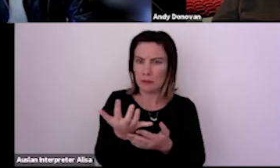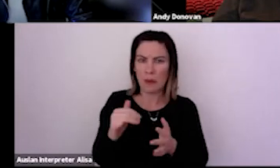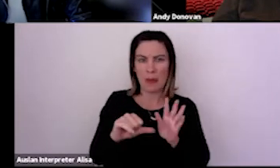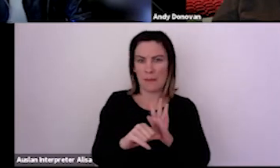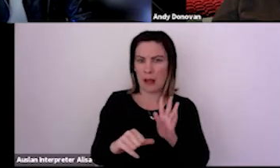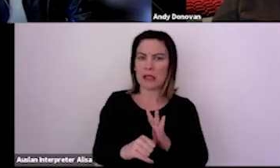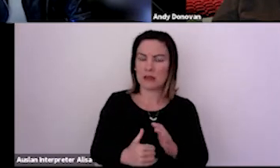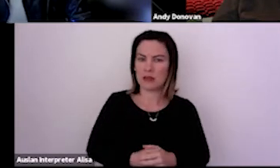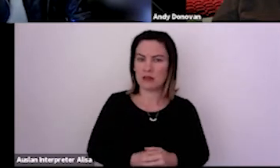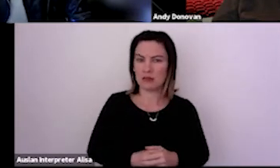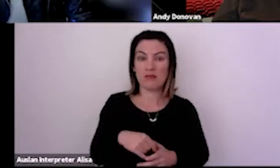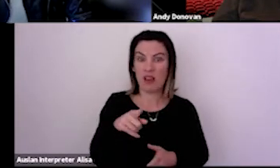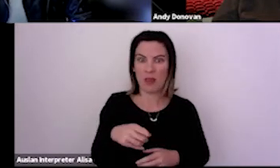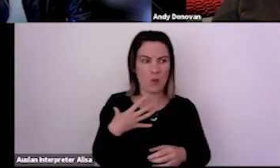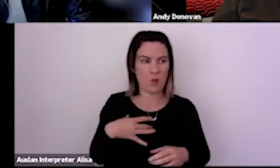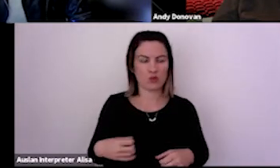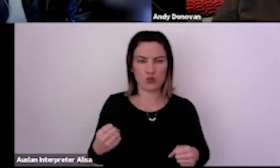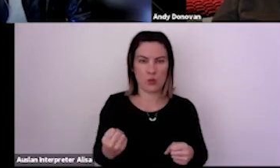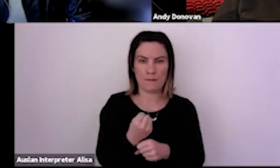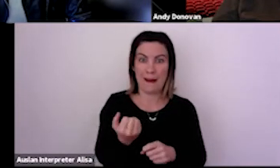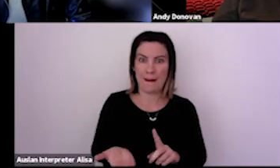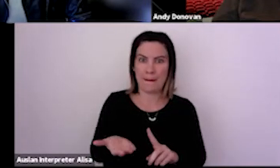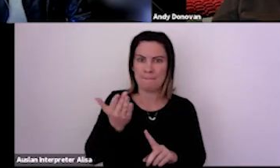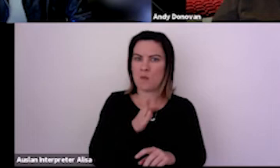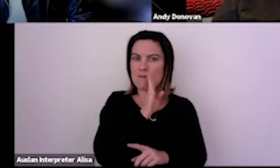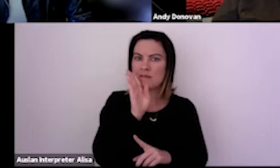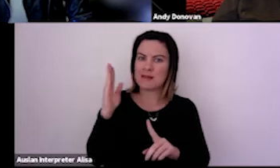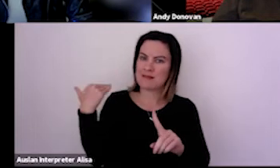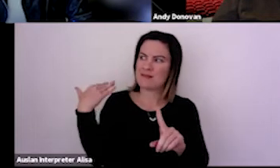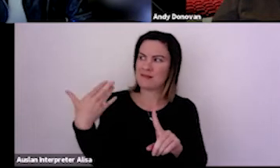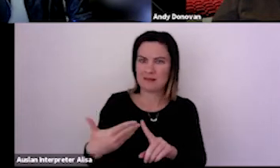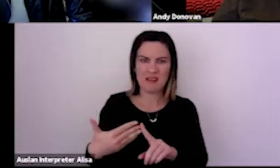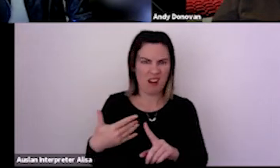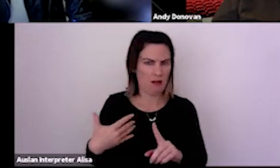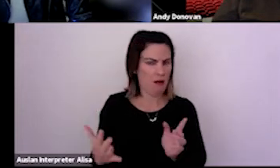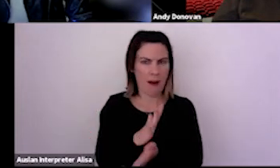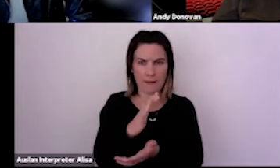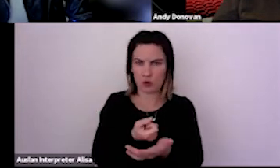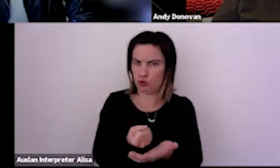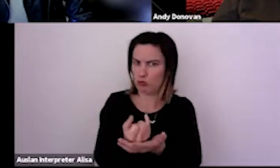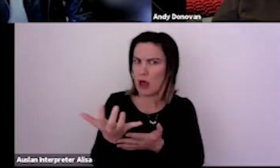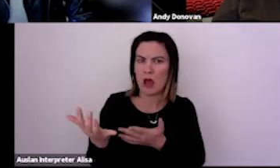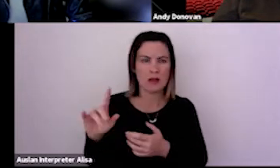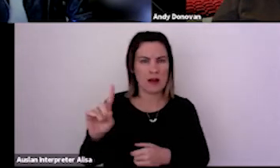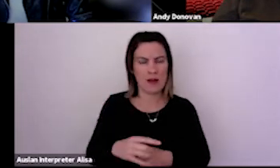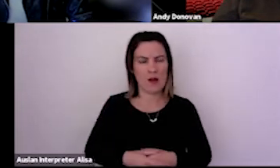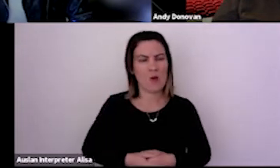make up for that lost time. So there are some good signs there. I will also touch on regional audiences because,